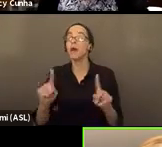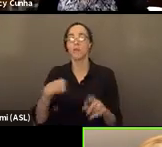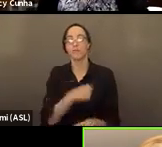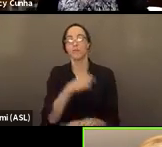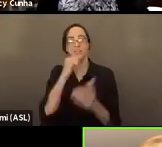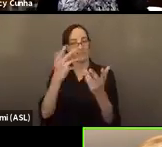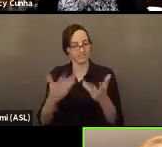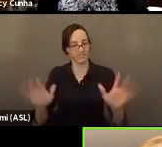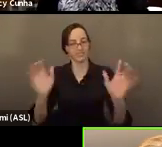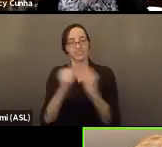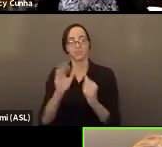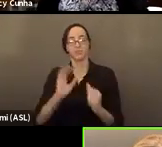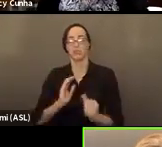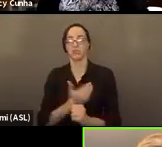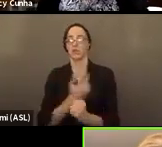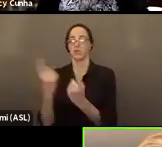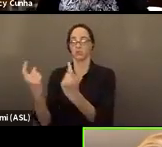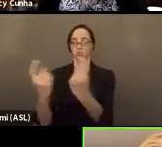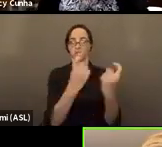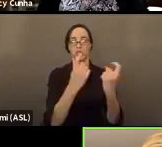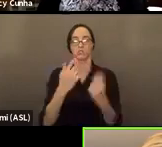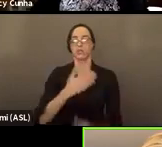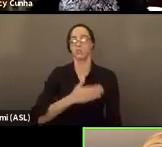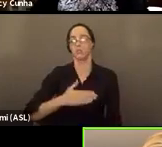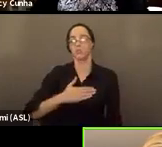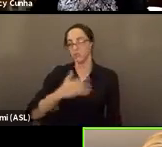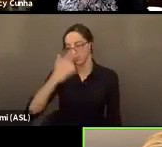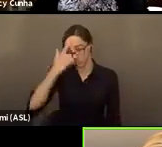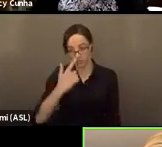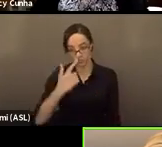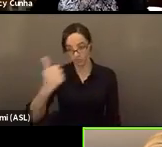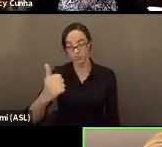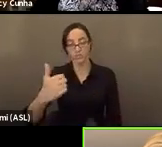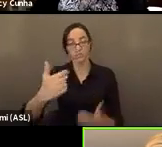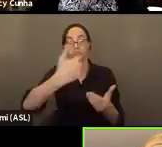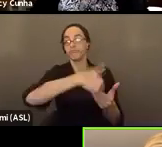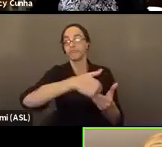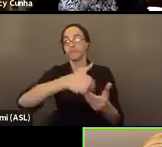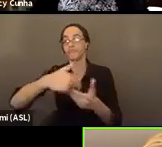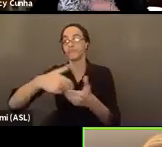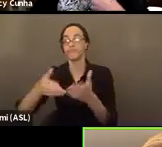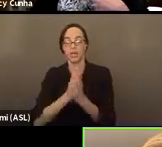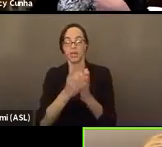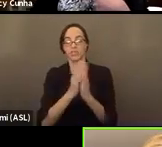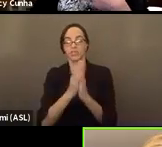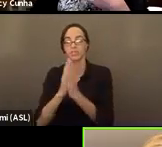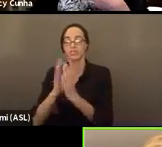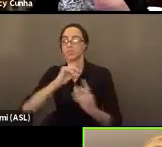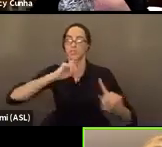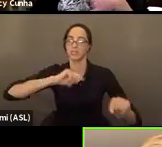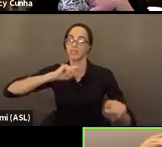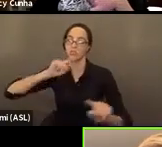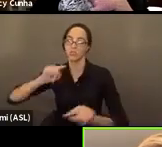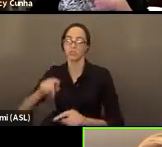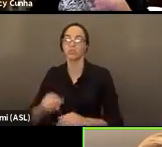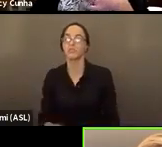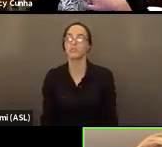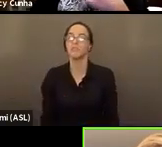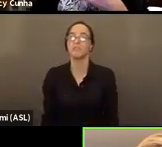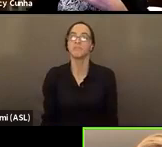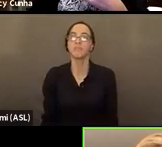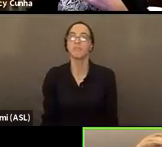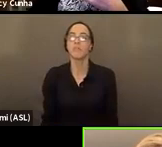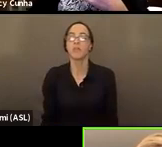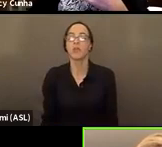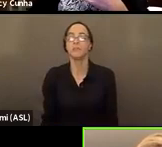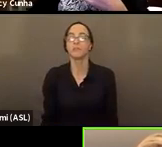and feel free to uh jump in there and and and answer um lake said that they have a disaster